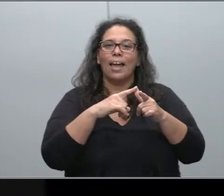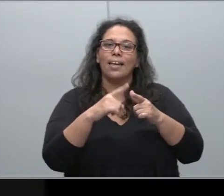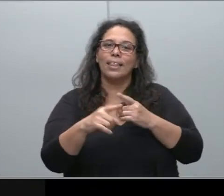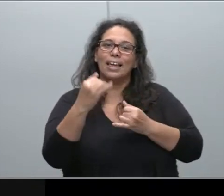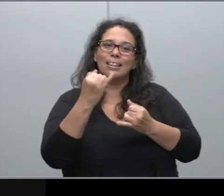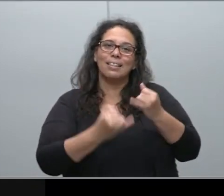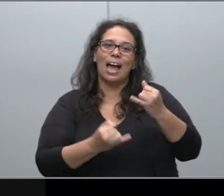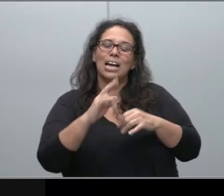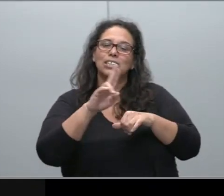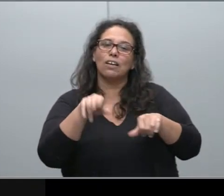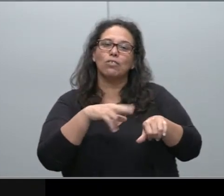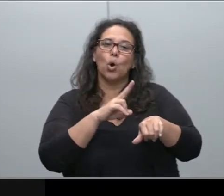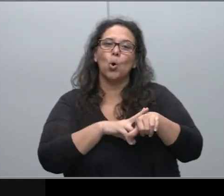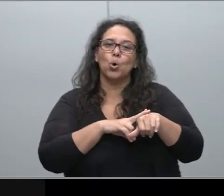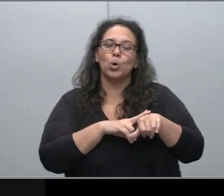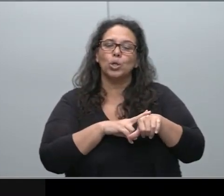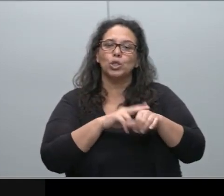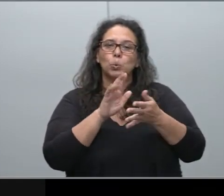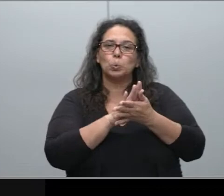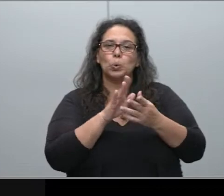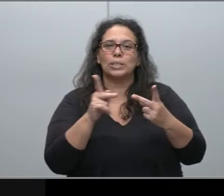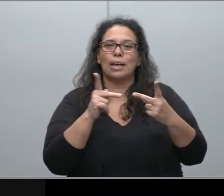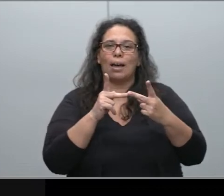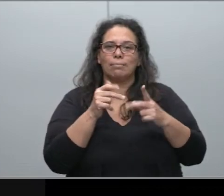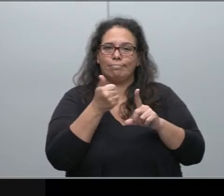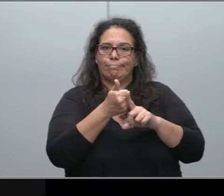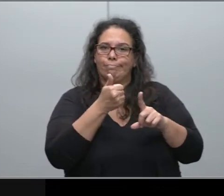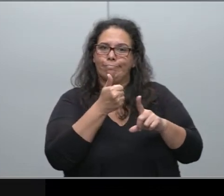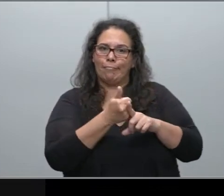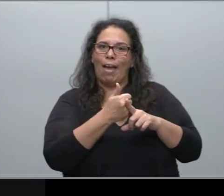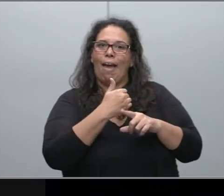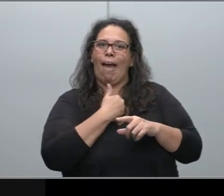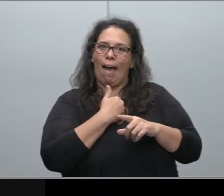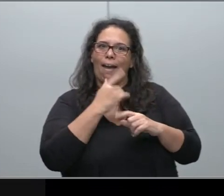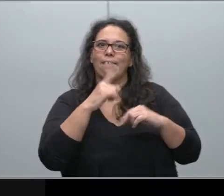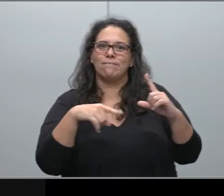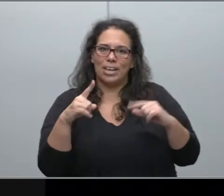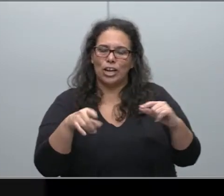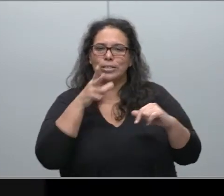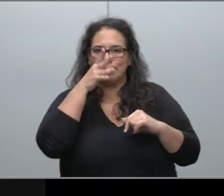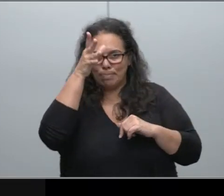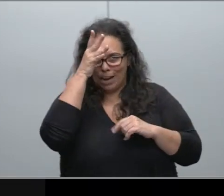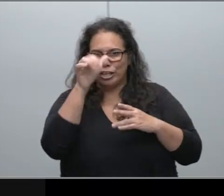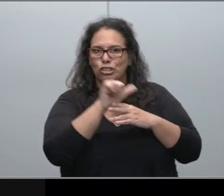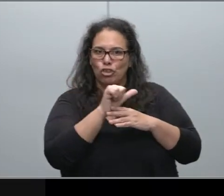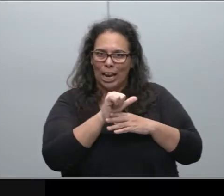if we have folks that are not adapted to technology, and we have really young students